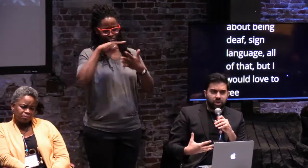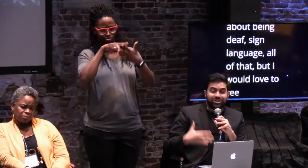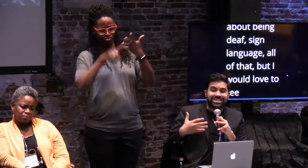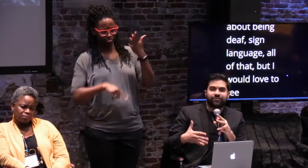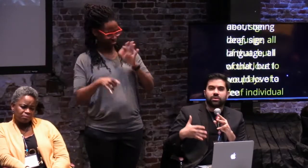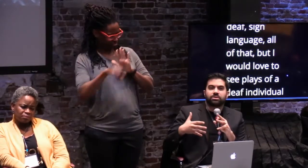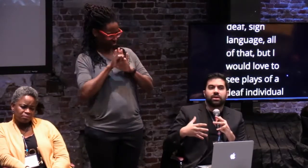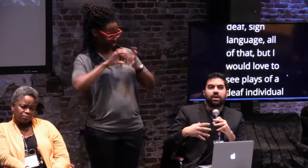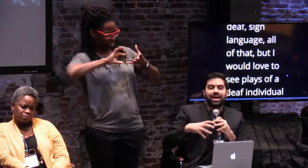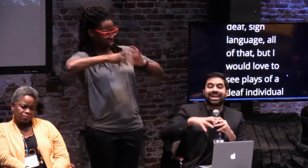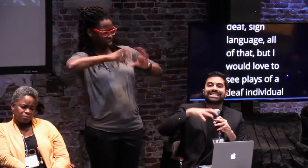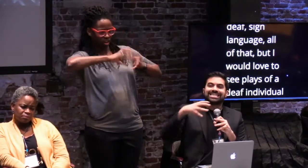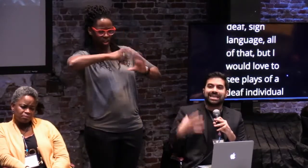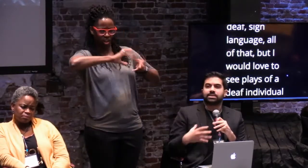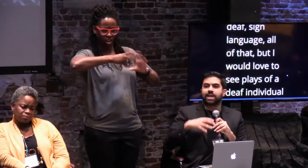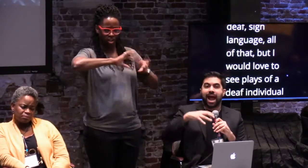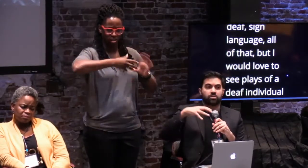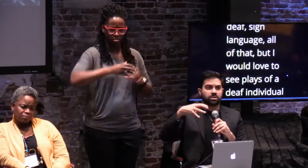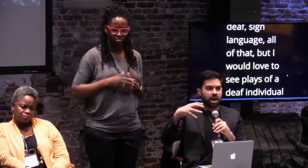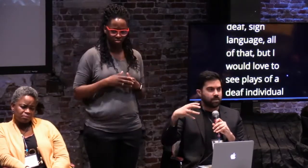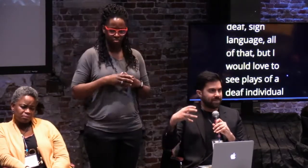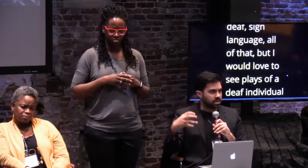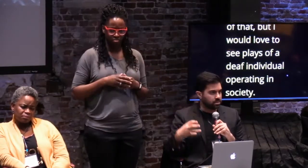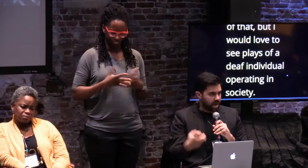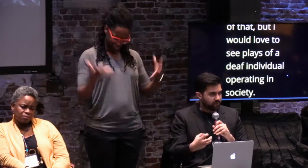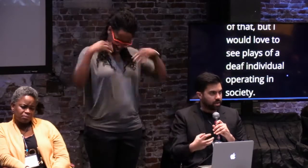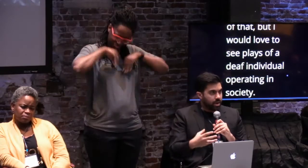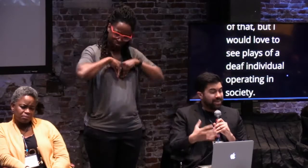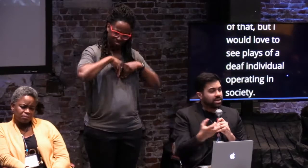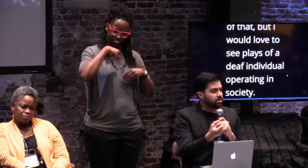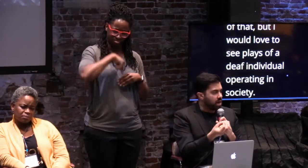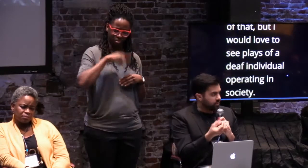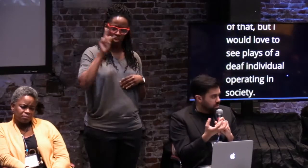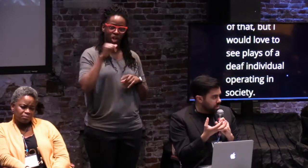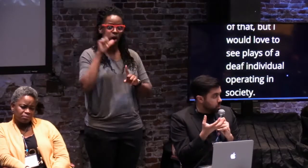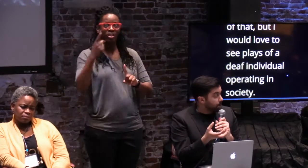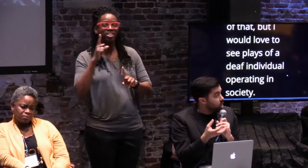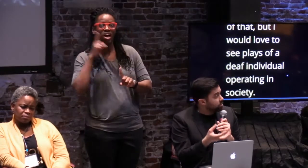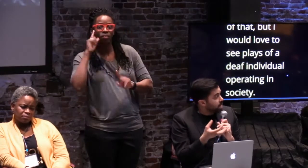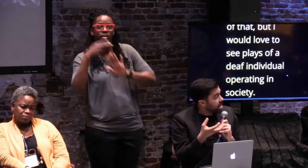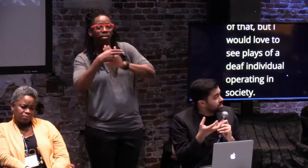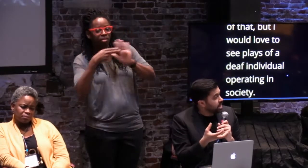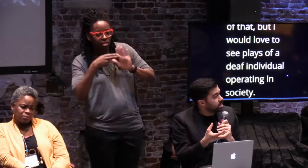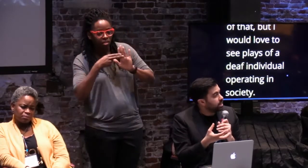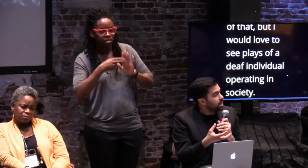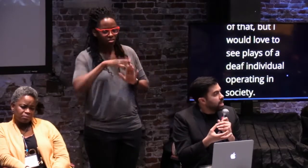that are different, that exist outside of being deaf. Being deaf is only one part of my identity,